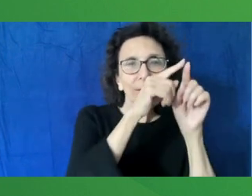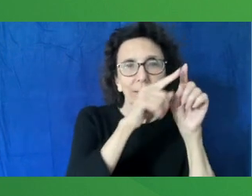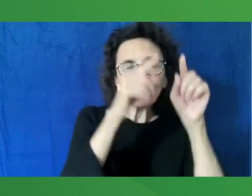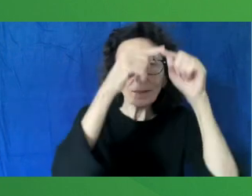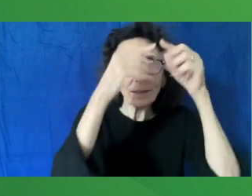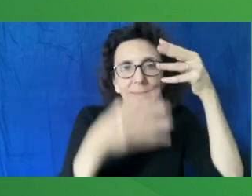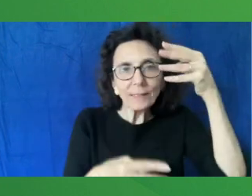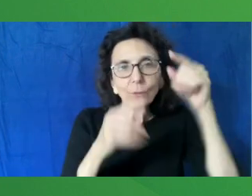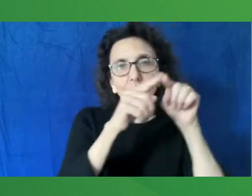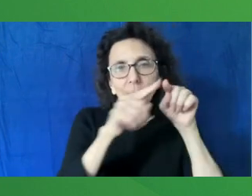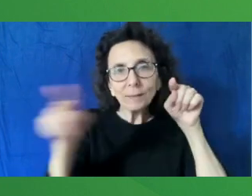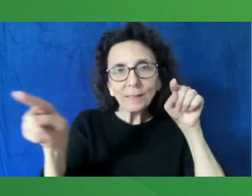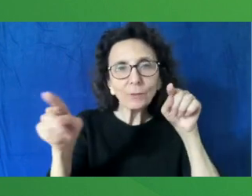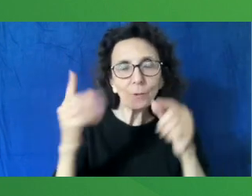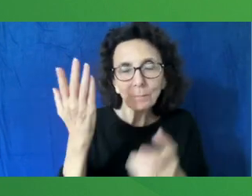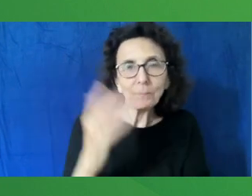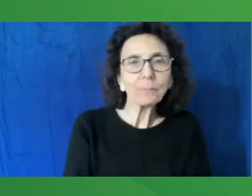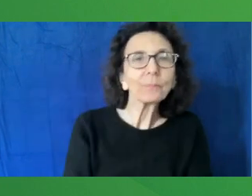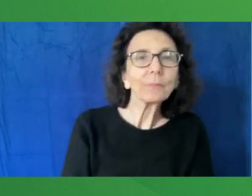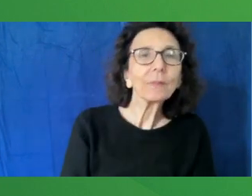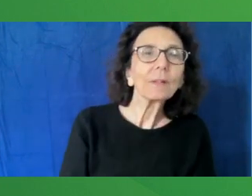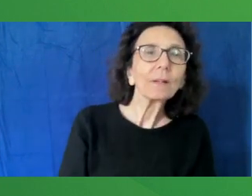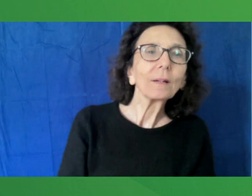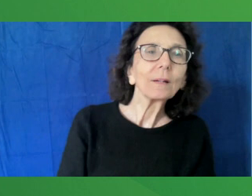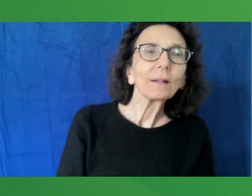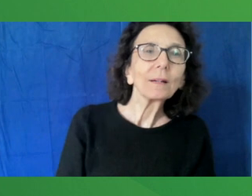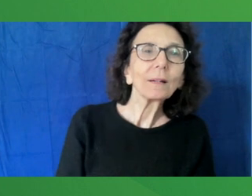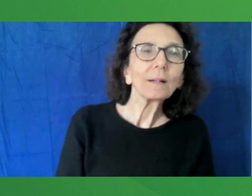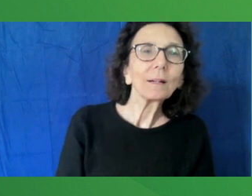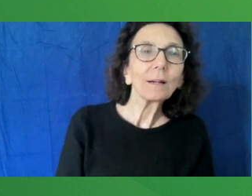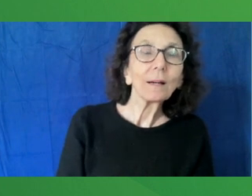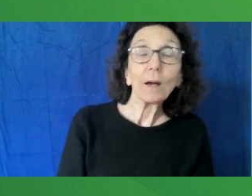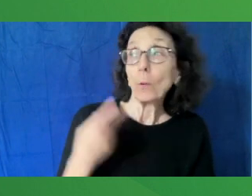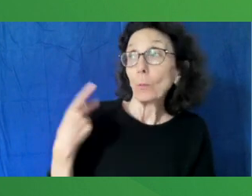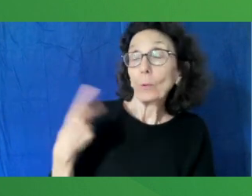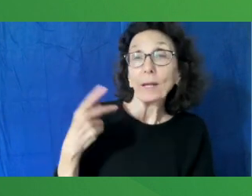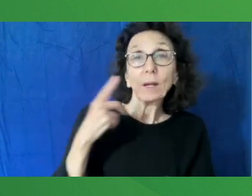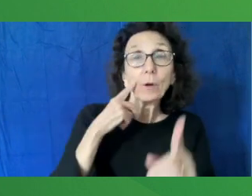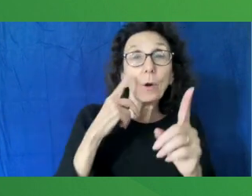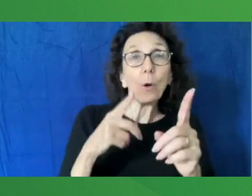What we did is we tried to create this lesson that is more in the sense making frame.